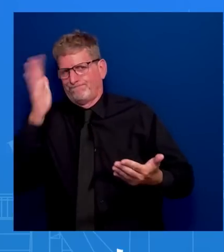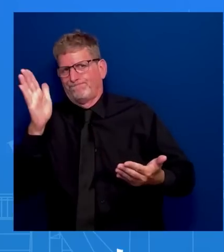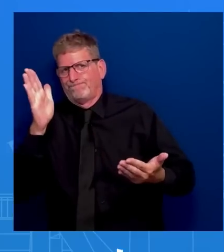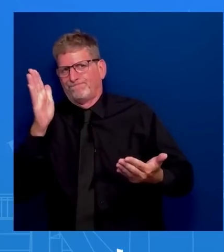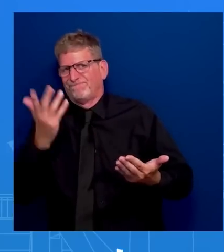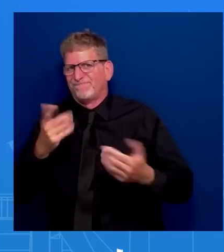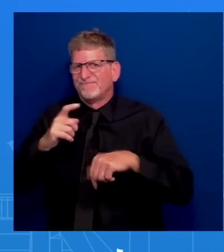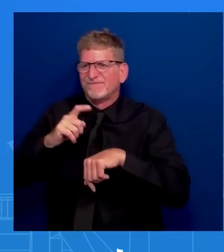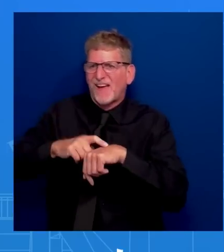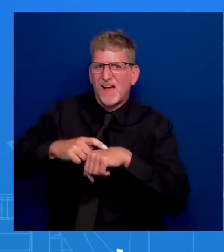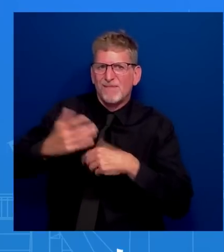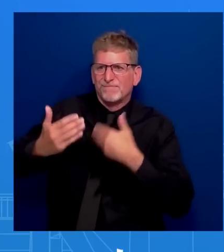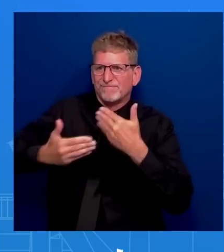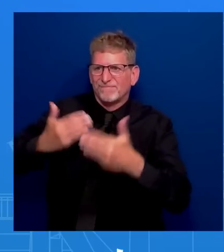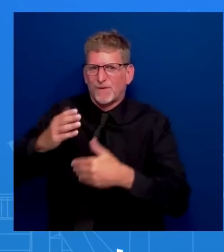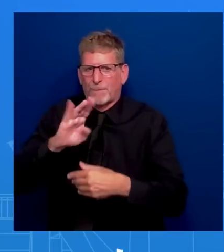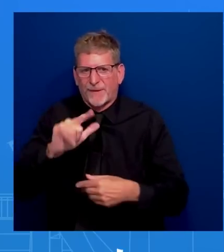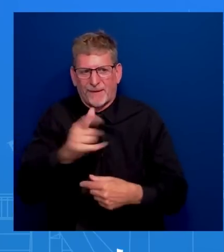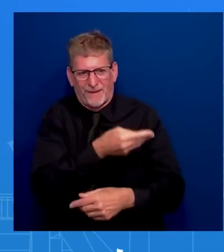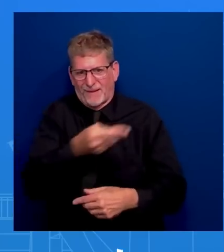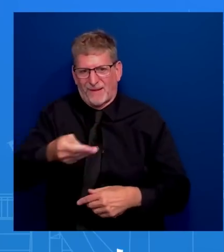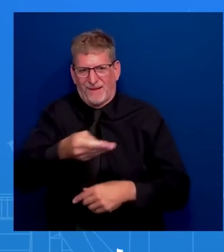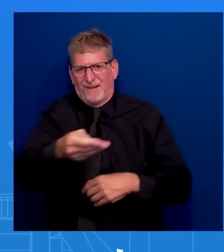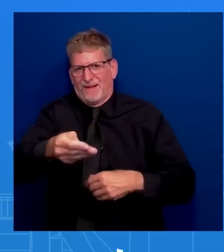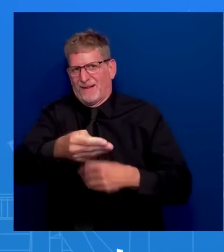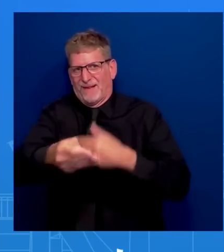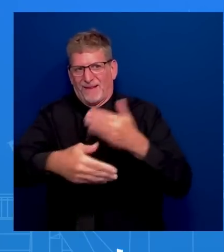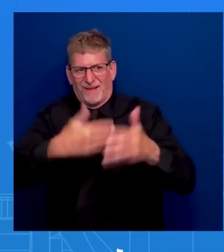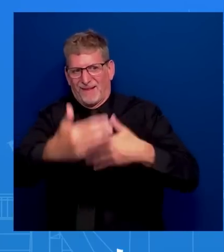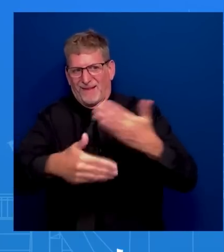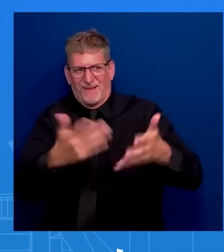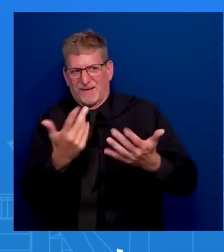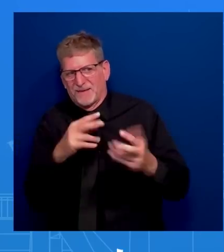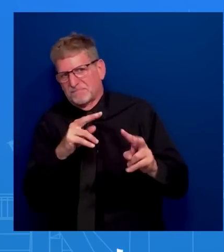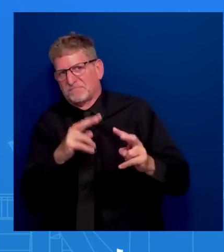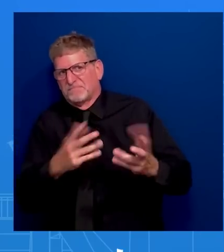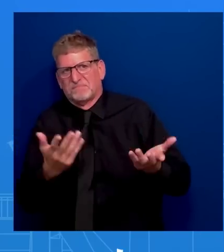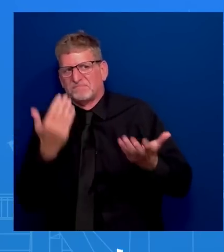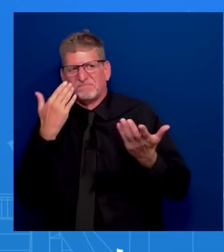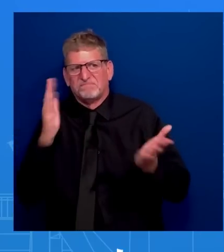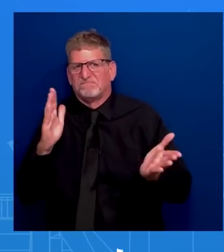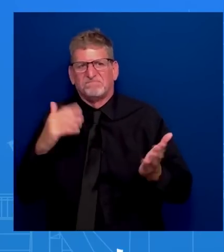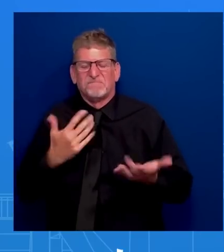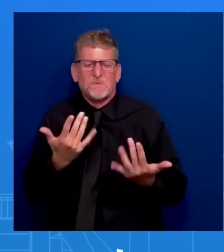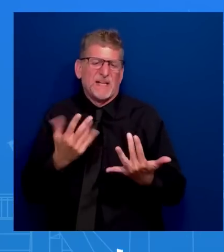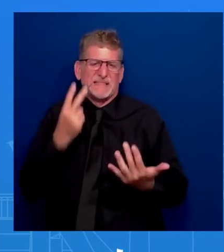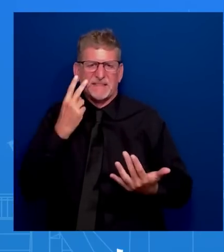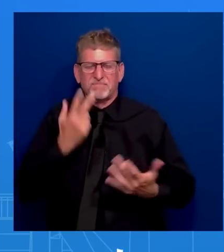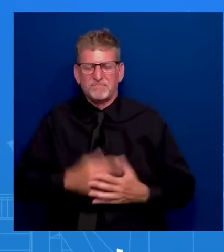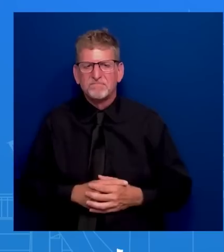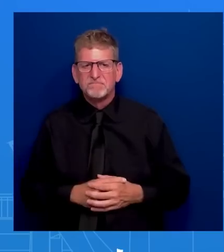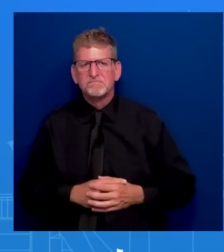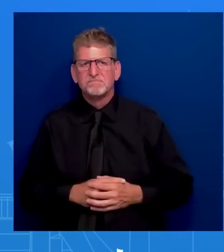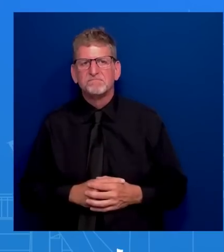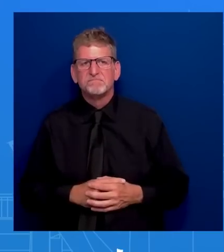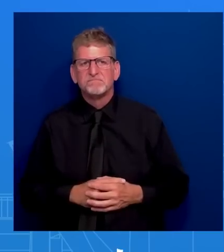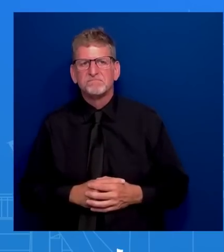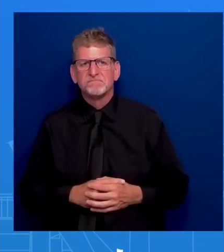So, as you know, the President has -- his -- the President's number one priority is to making sure that America- -- that we lower costs for American families.